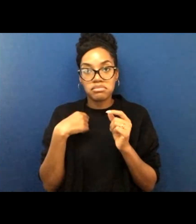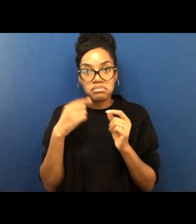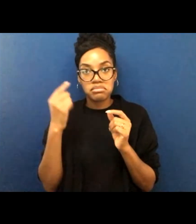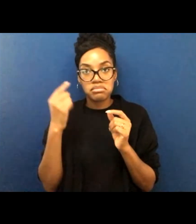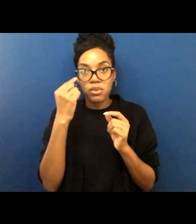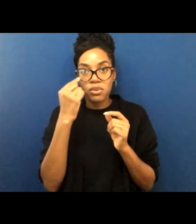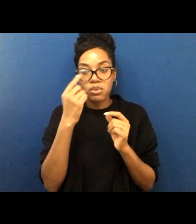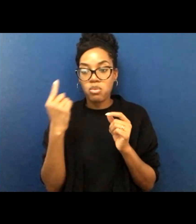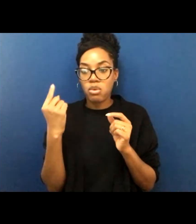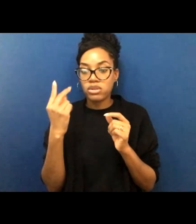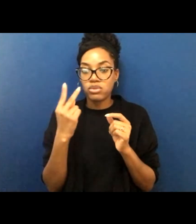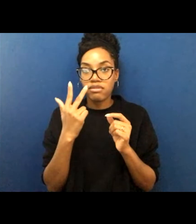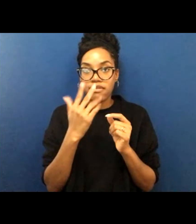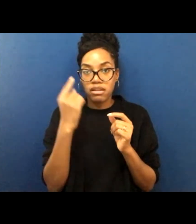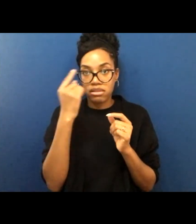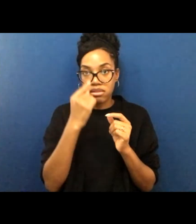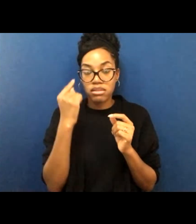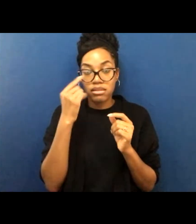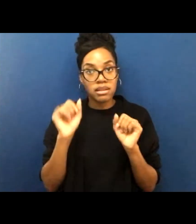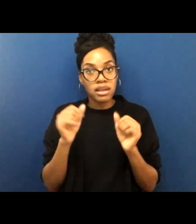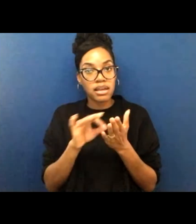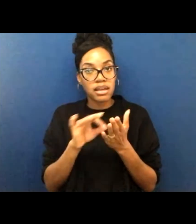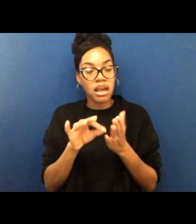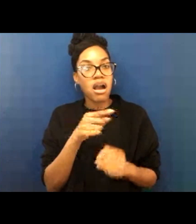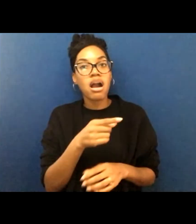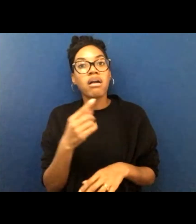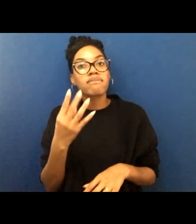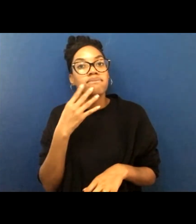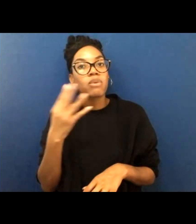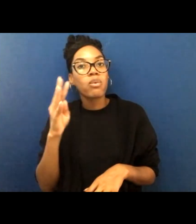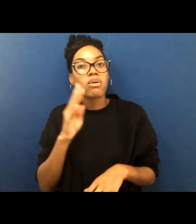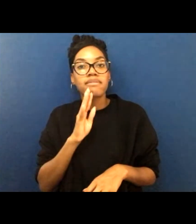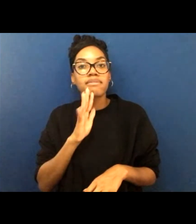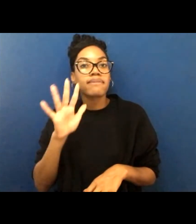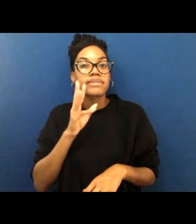And looking at the age of the exoskeleton, or the shell,